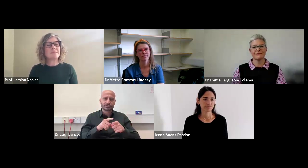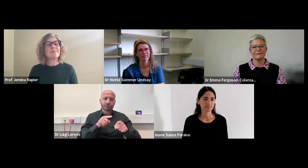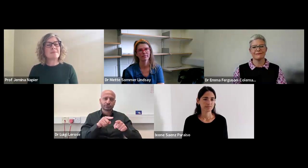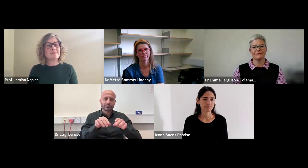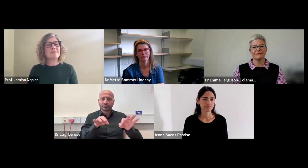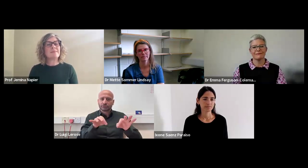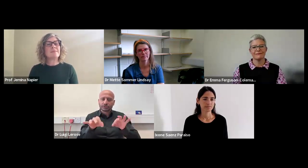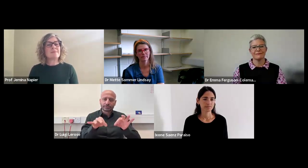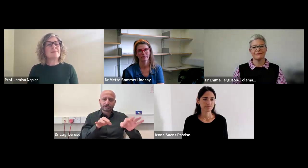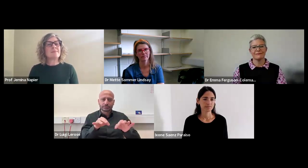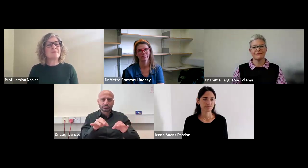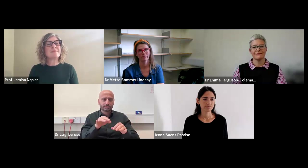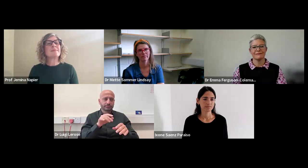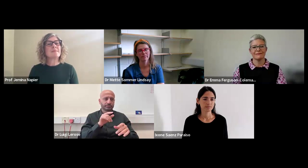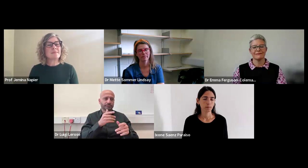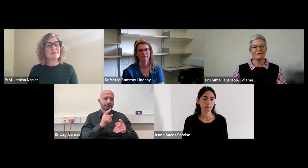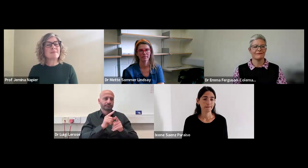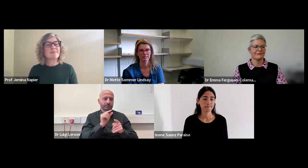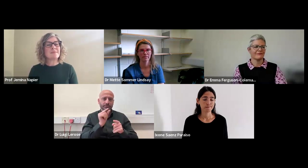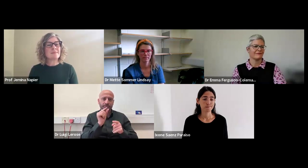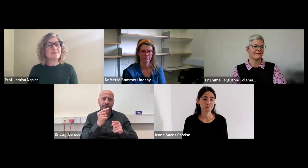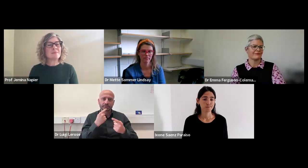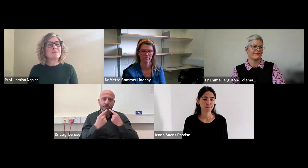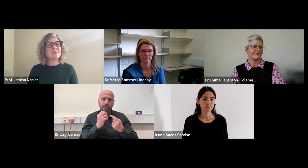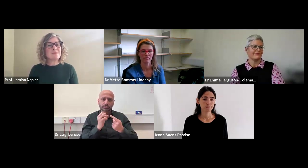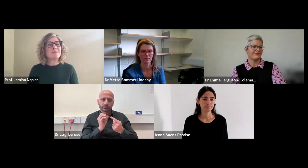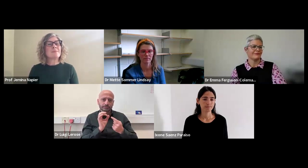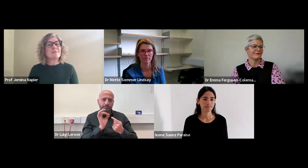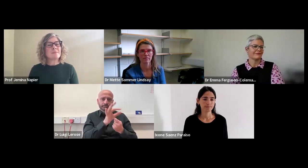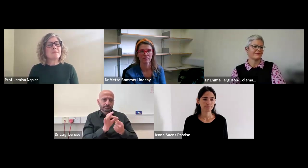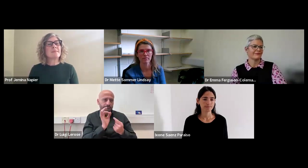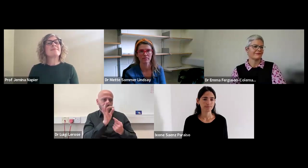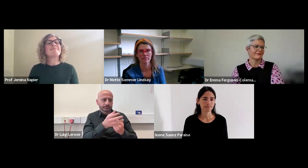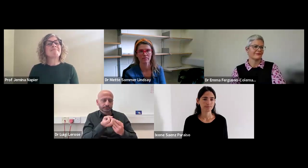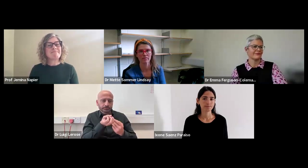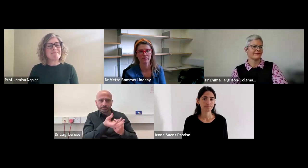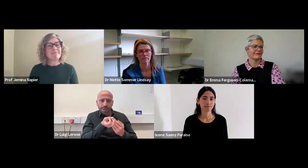experience or awareness about deaf people that you have to be very strategic about how you get access